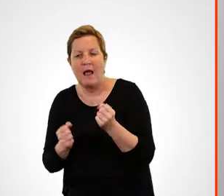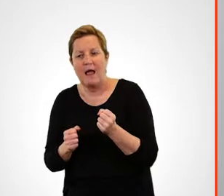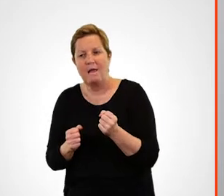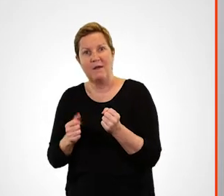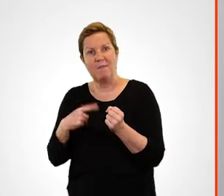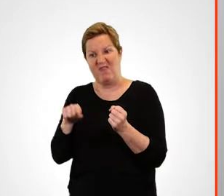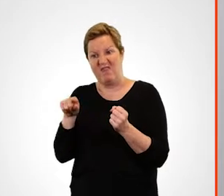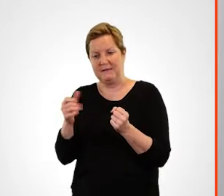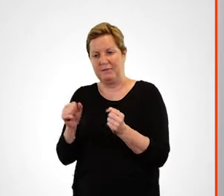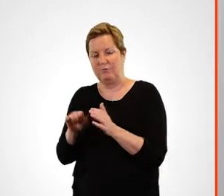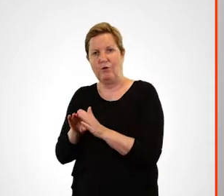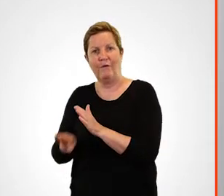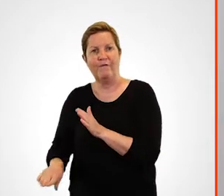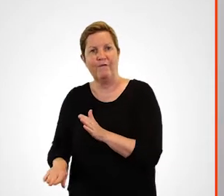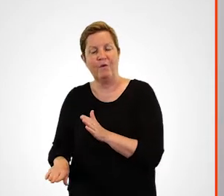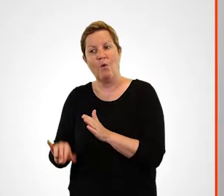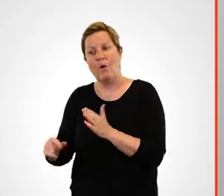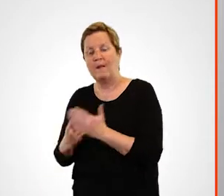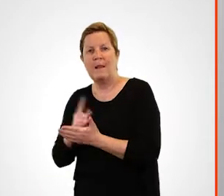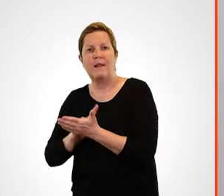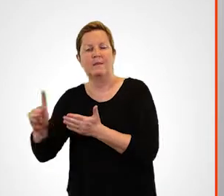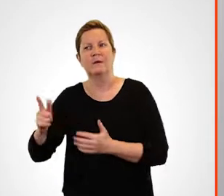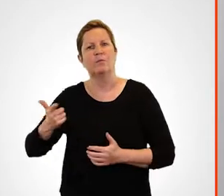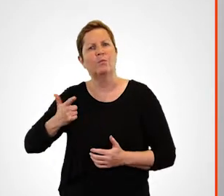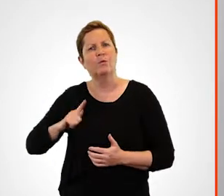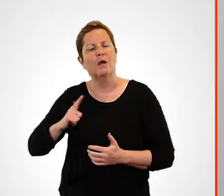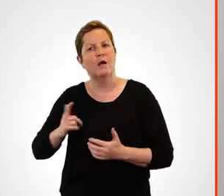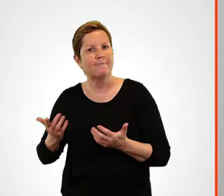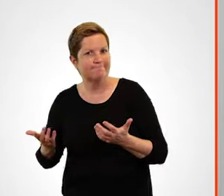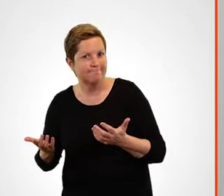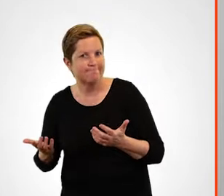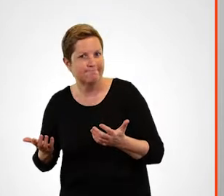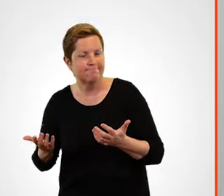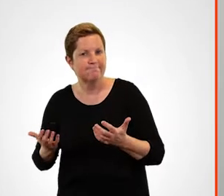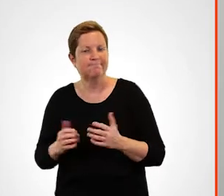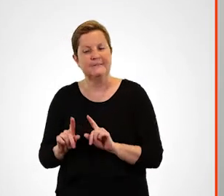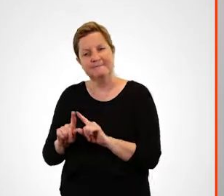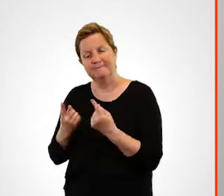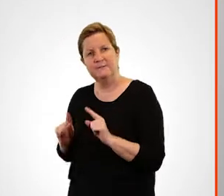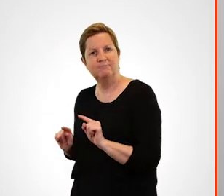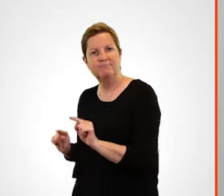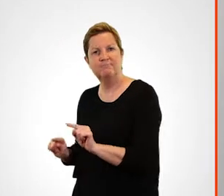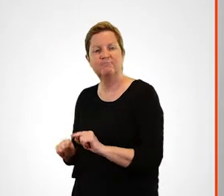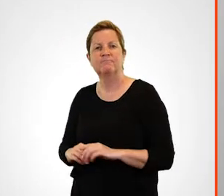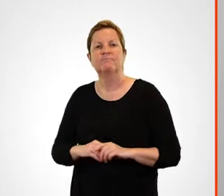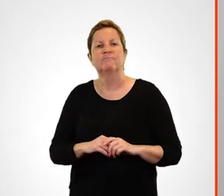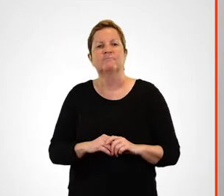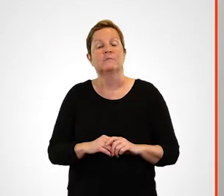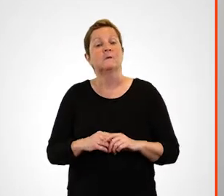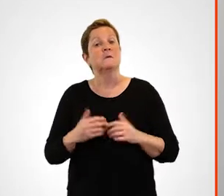that little why doesn't seem to happen nearly as early as it does for other children.